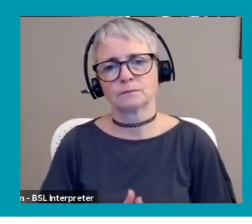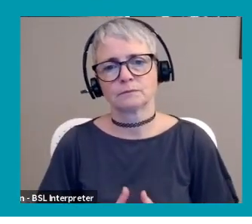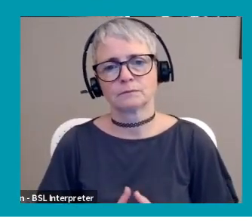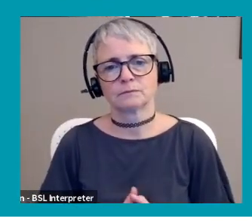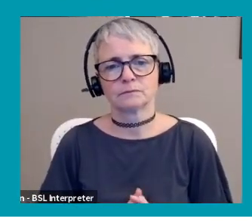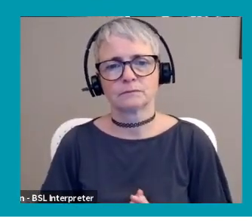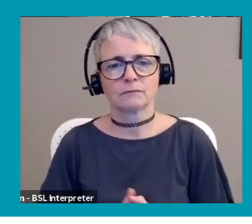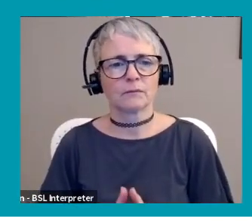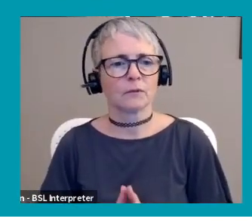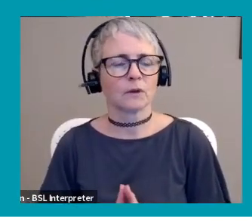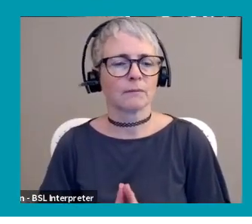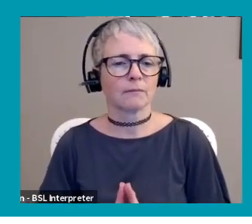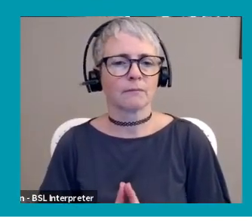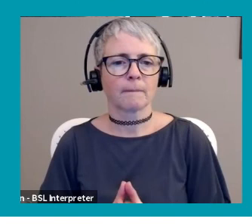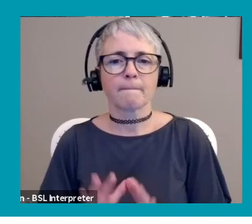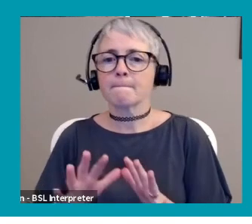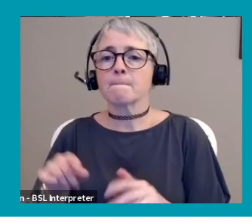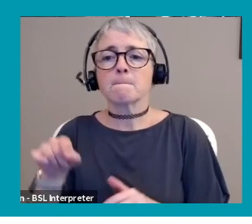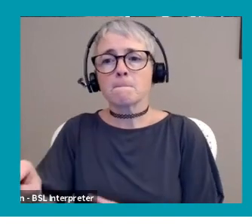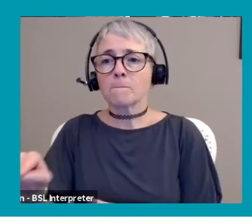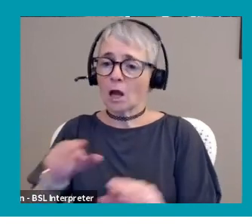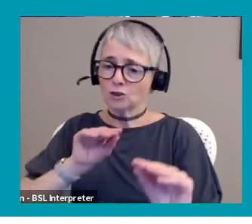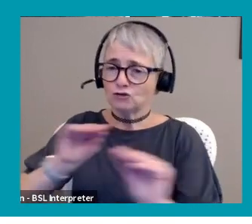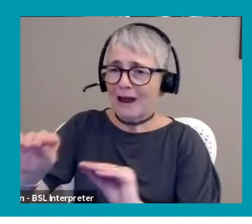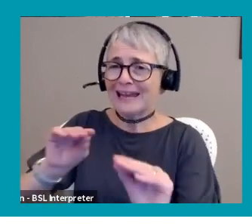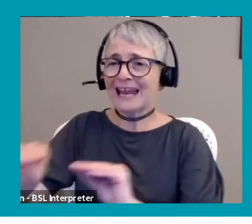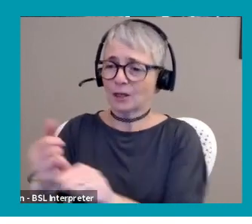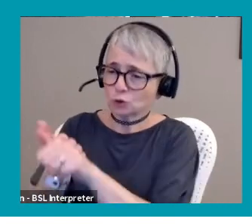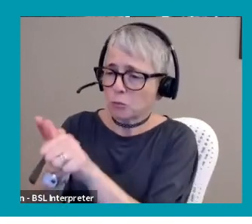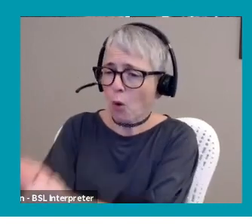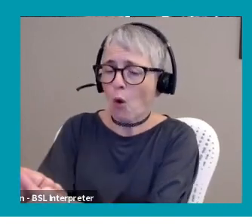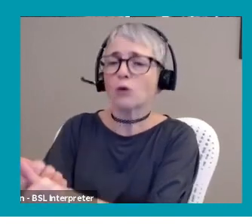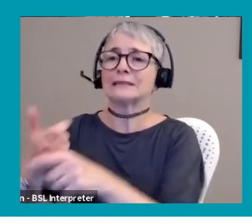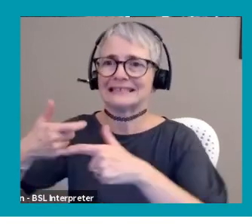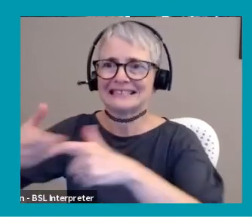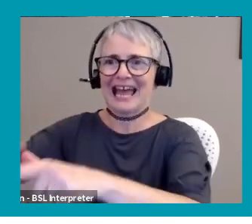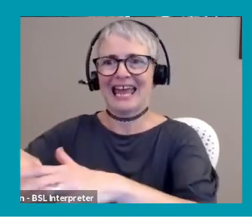employment. Or even vocational training. They also provide disability and diversity awareness